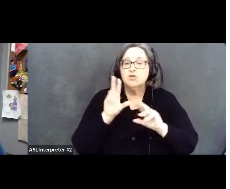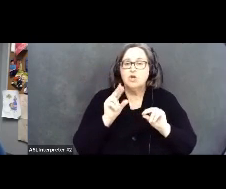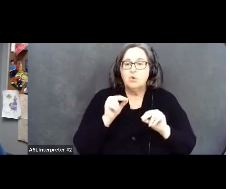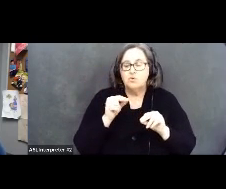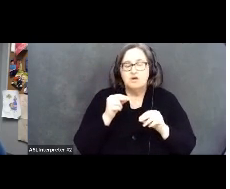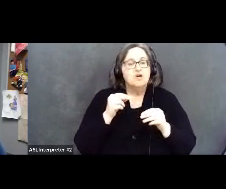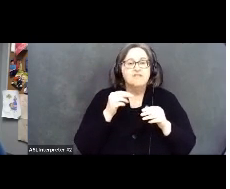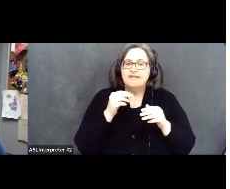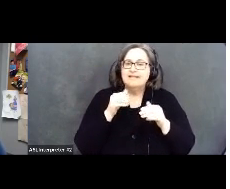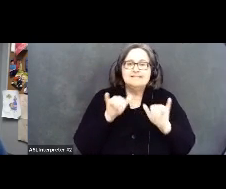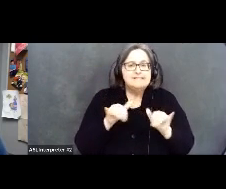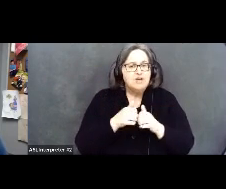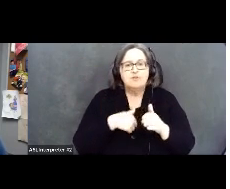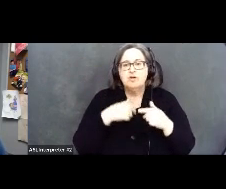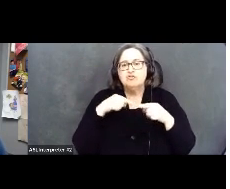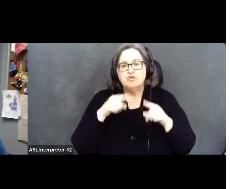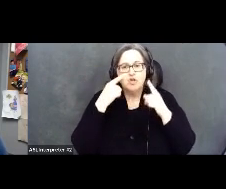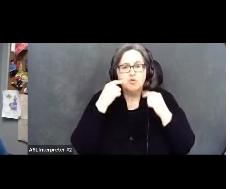through crying, my phone calls and text messages and my e mails.